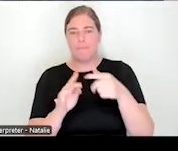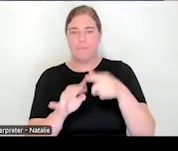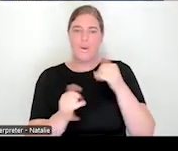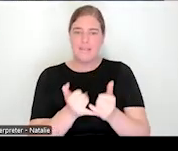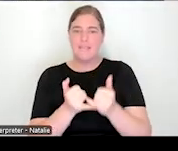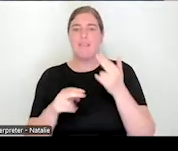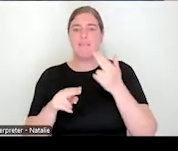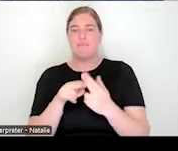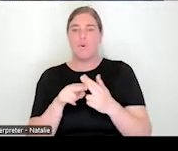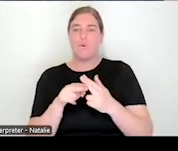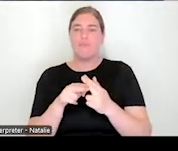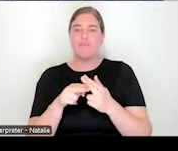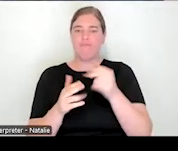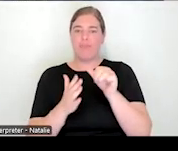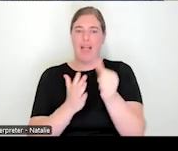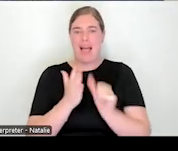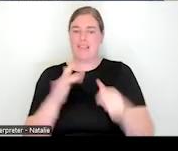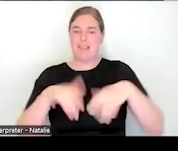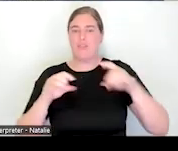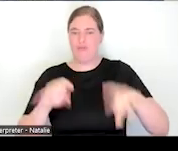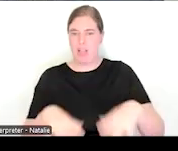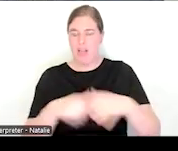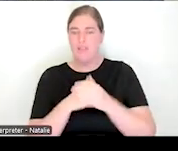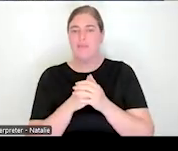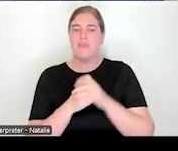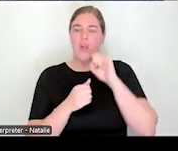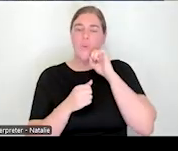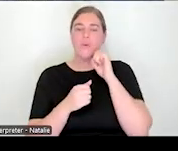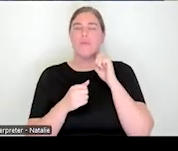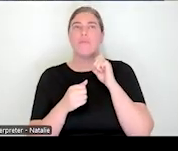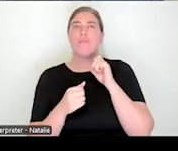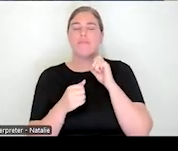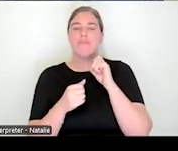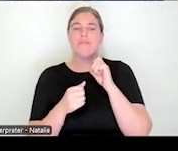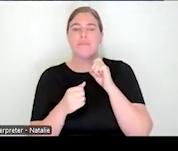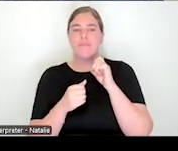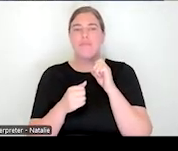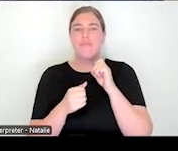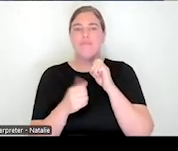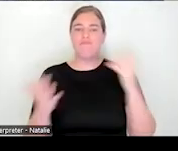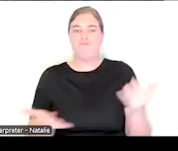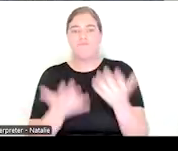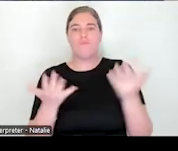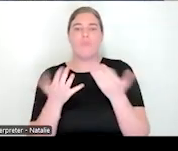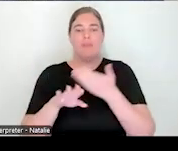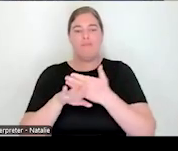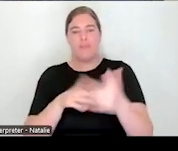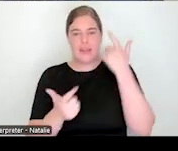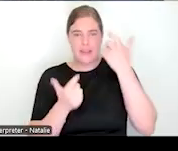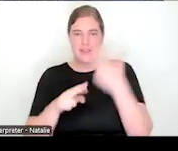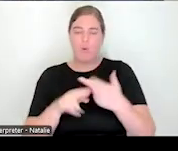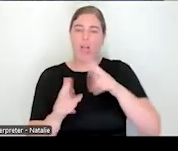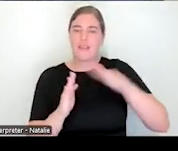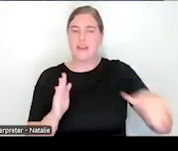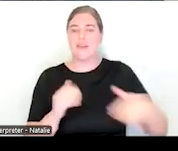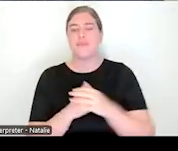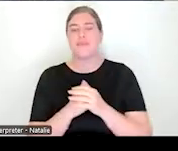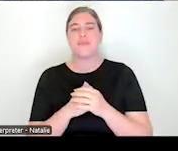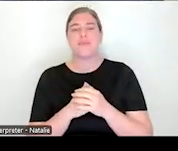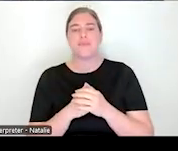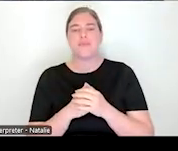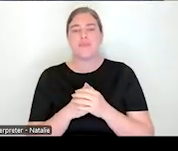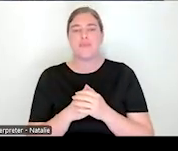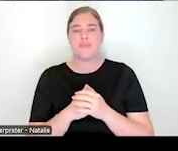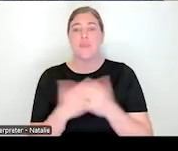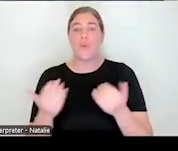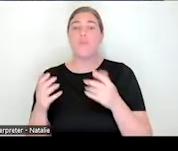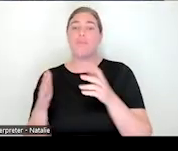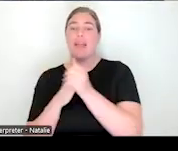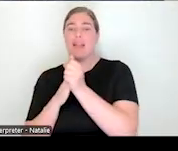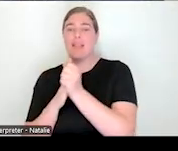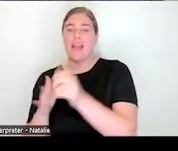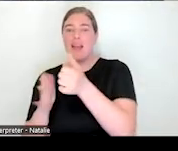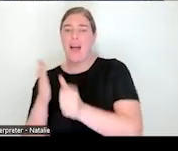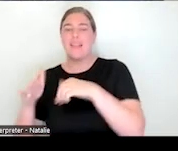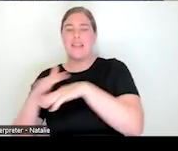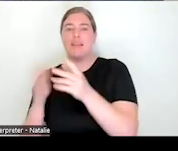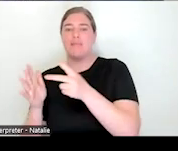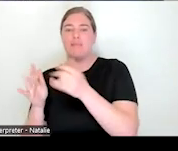and drive in more ambitious vision for the sector. The personnel are Arts Access Victoria,